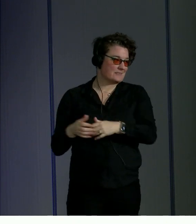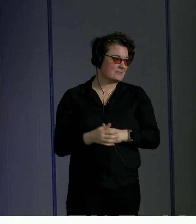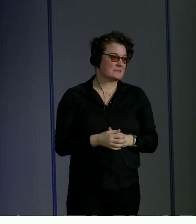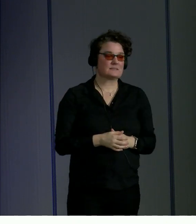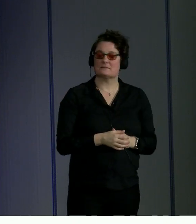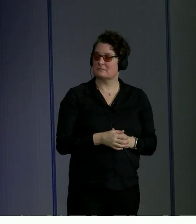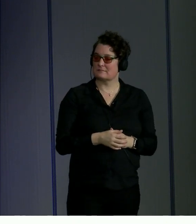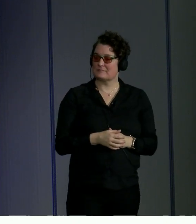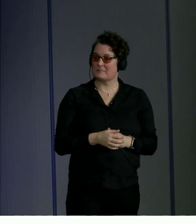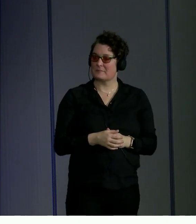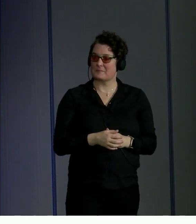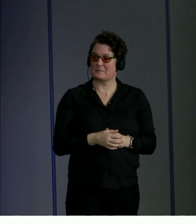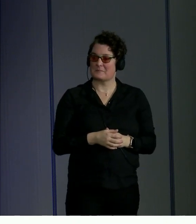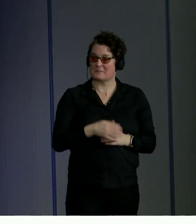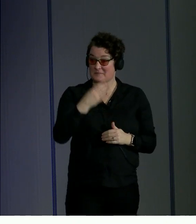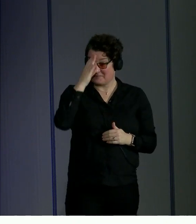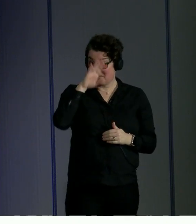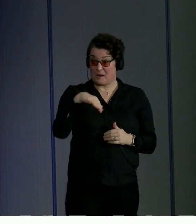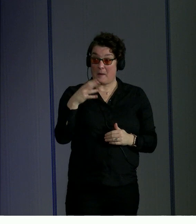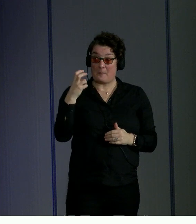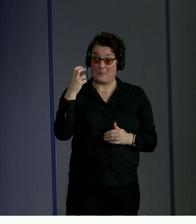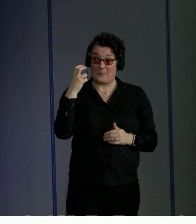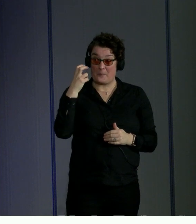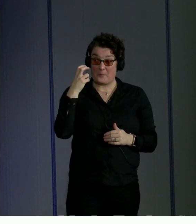The blind person sometimes, you know, away figure out what they need.